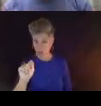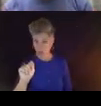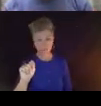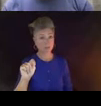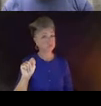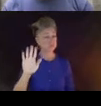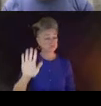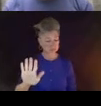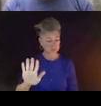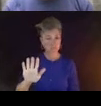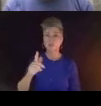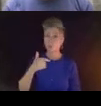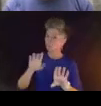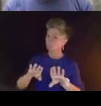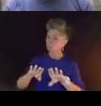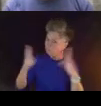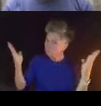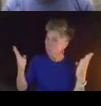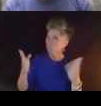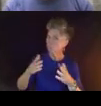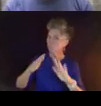and I look forward to that part of our evening tonight.